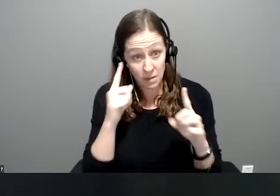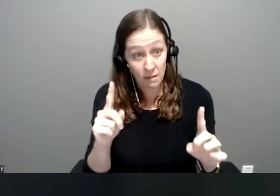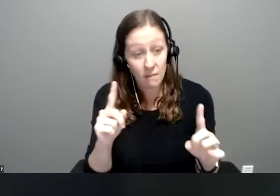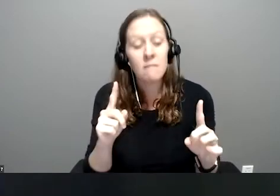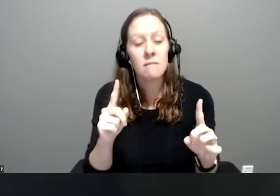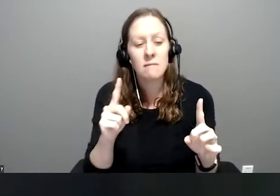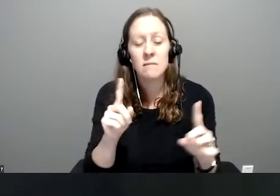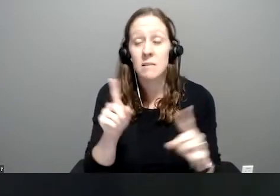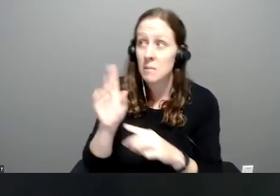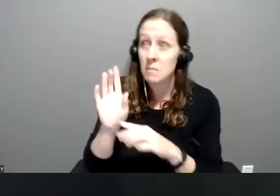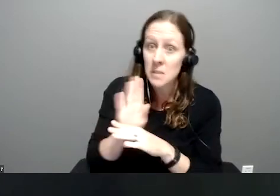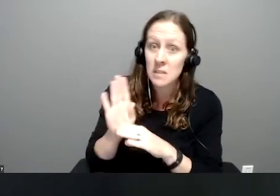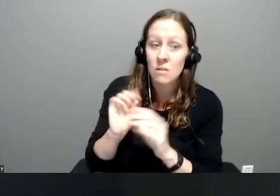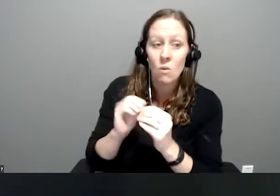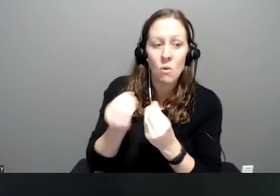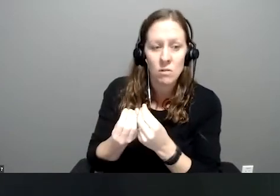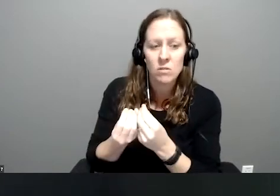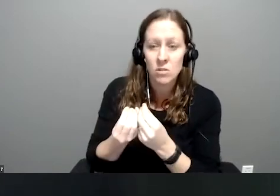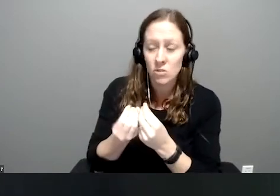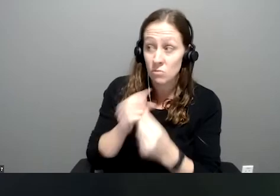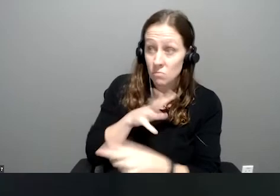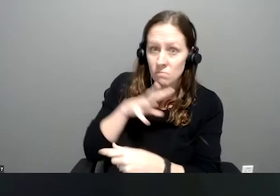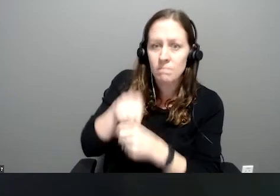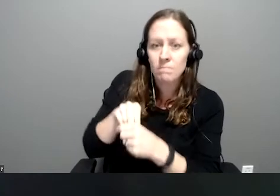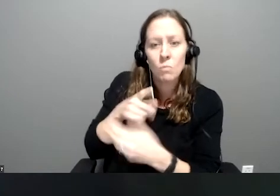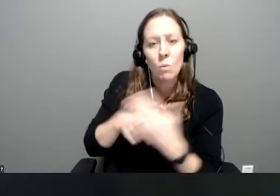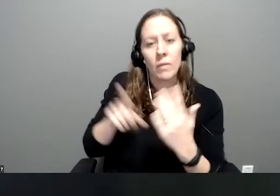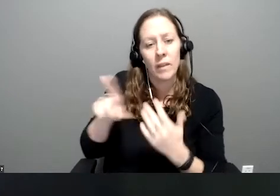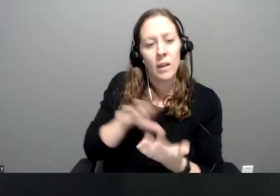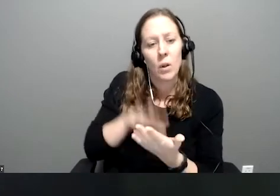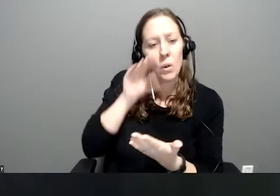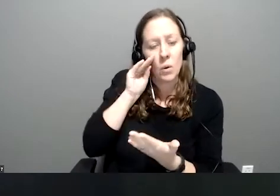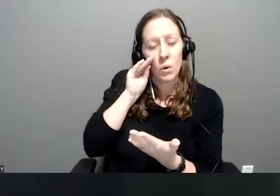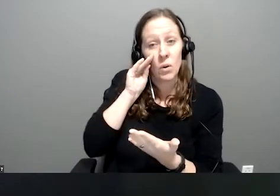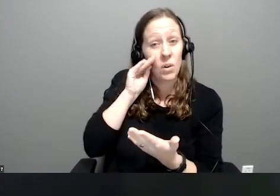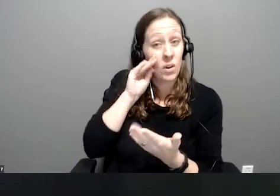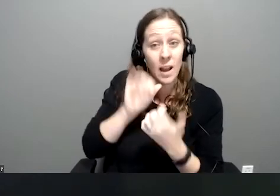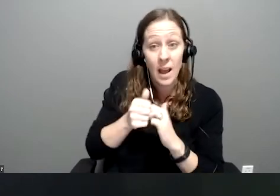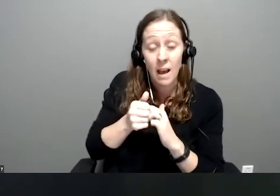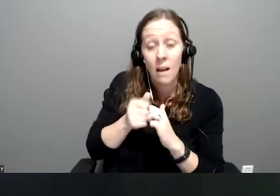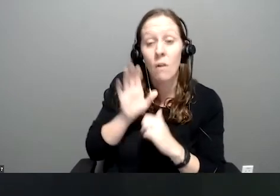organization incorporate what they learned into the recruiting, hiring and accommodating